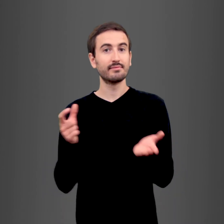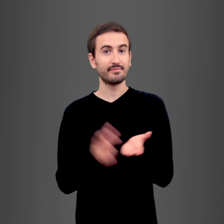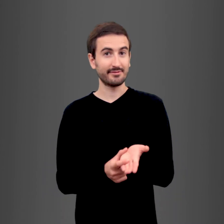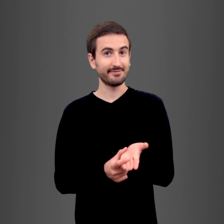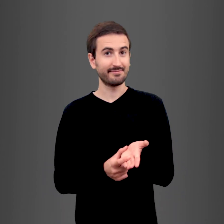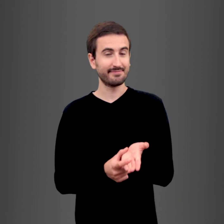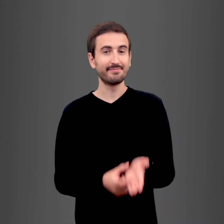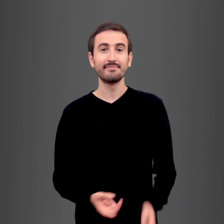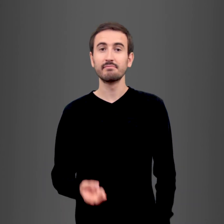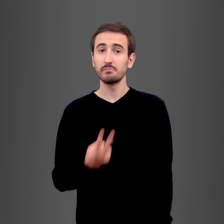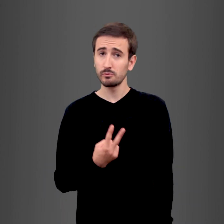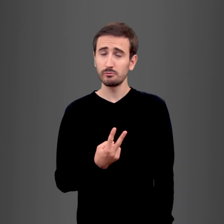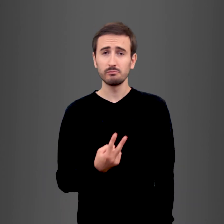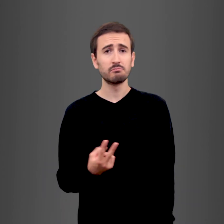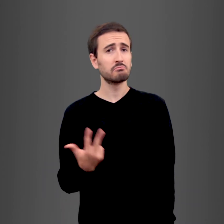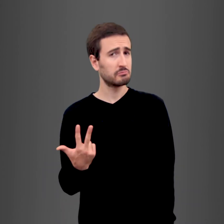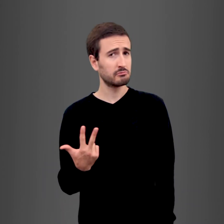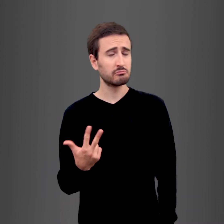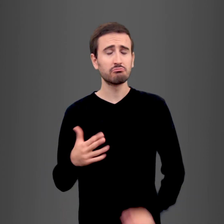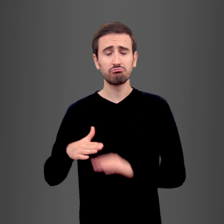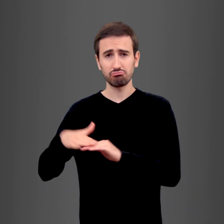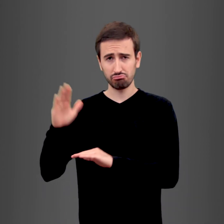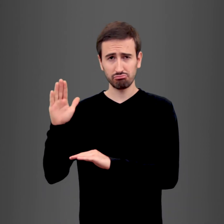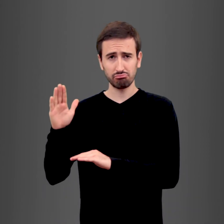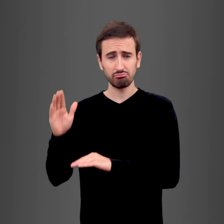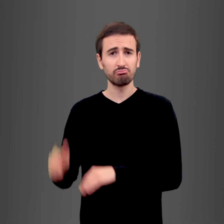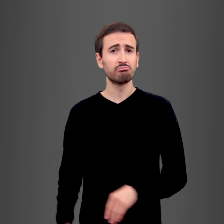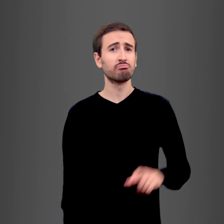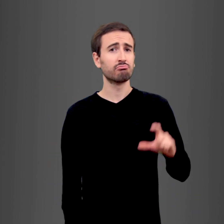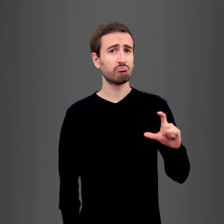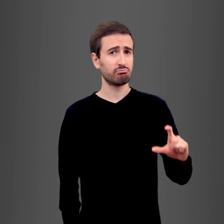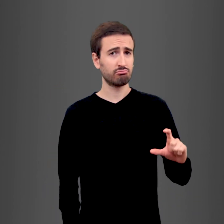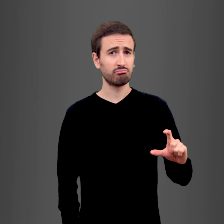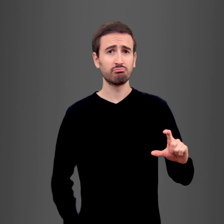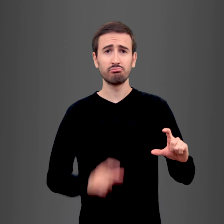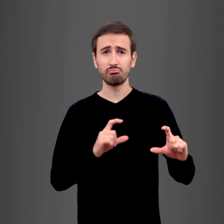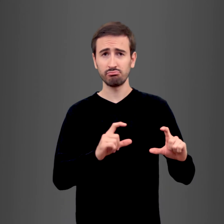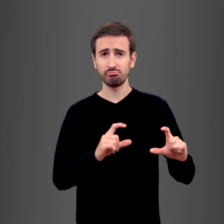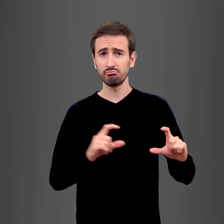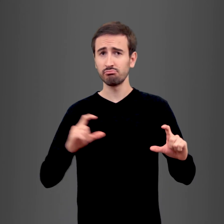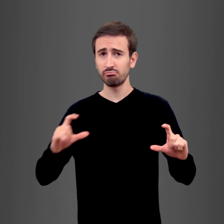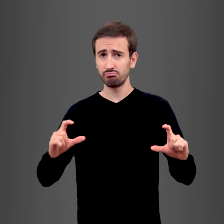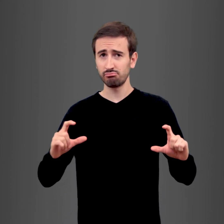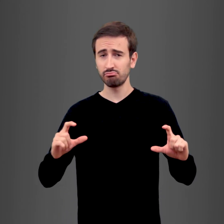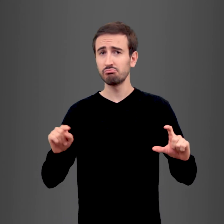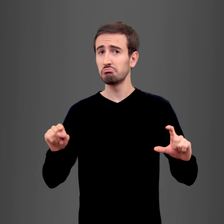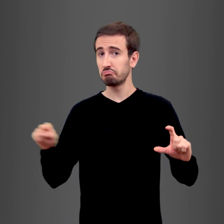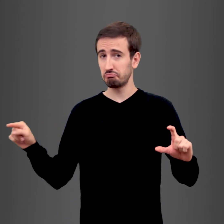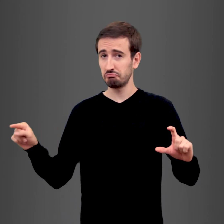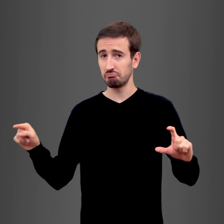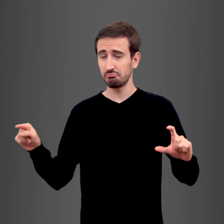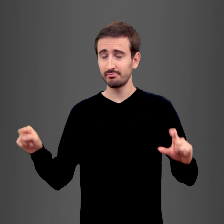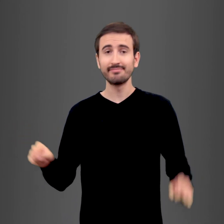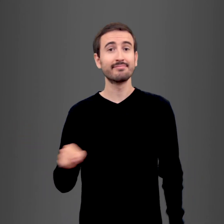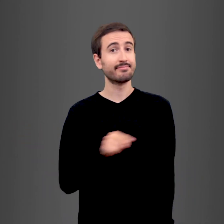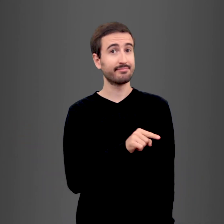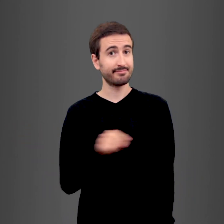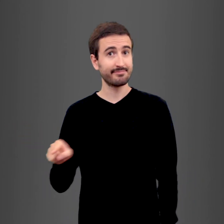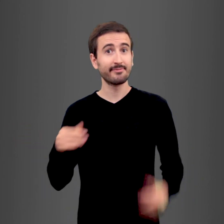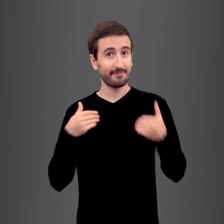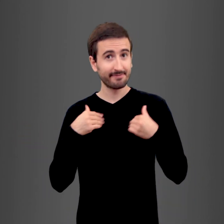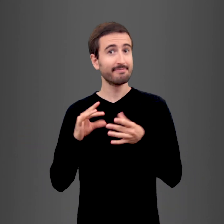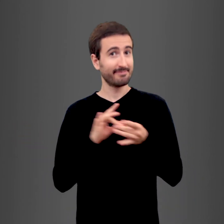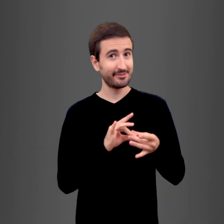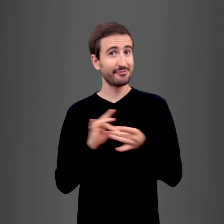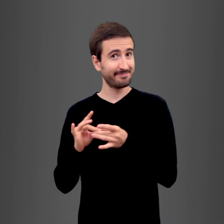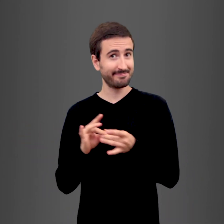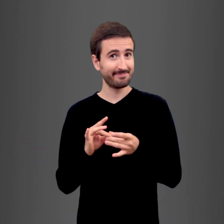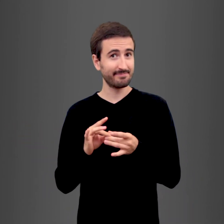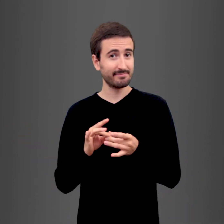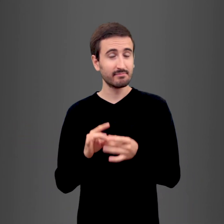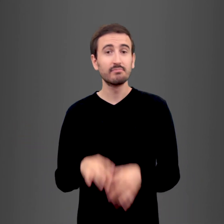A general relationship between two or more quantities.